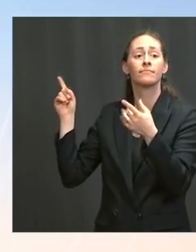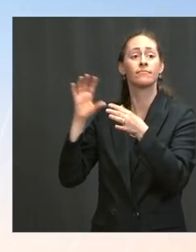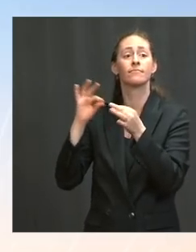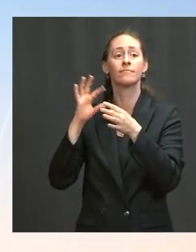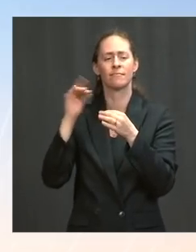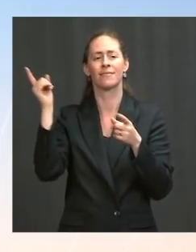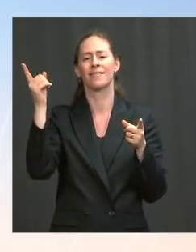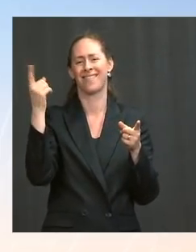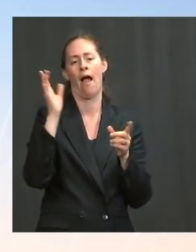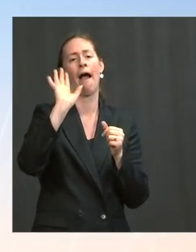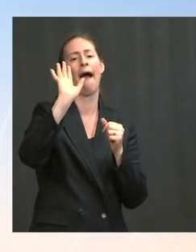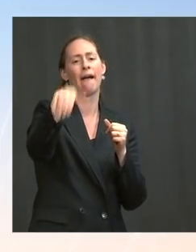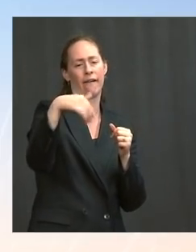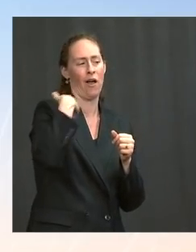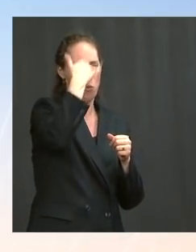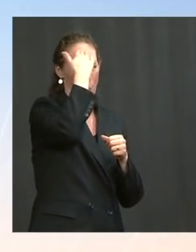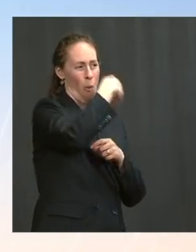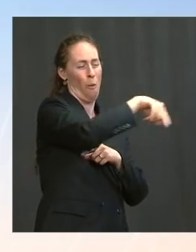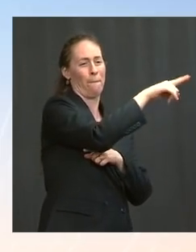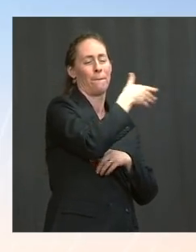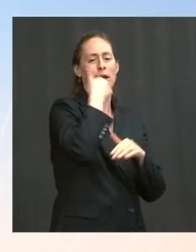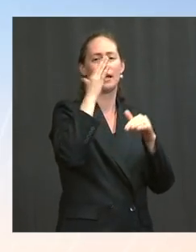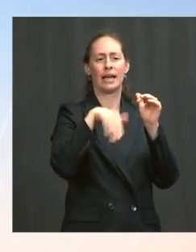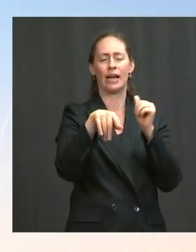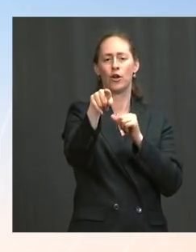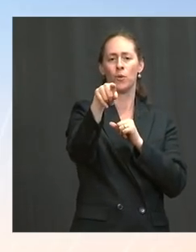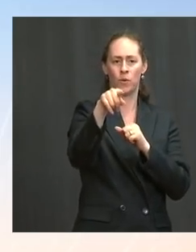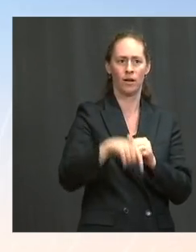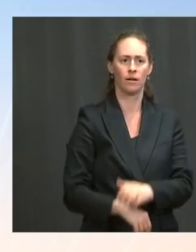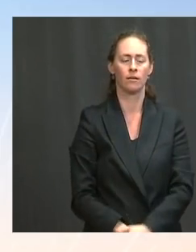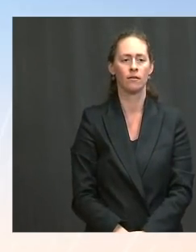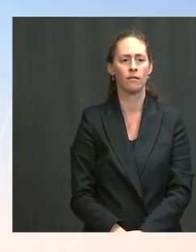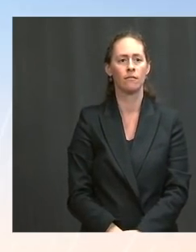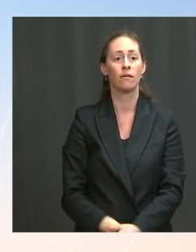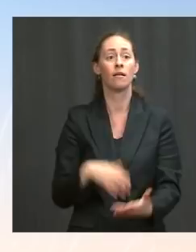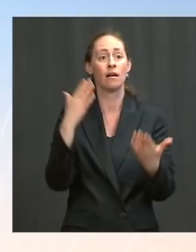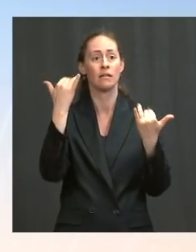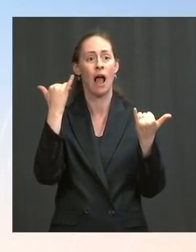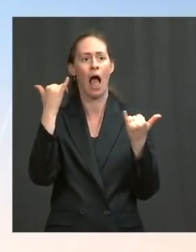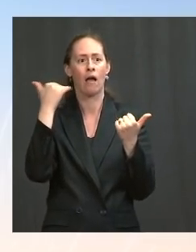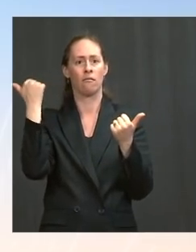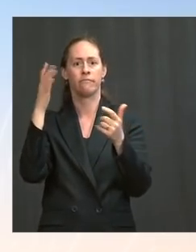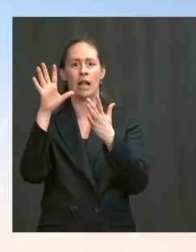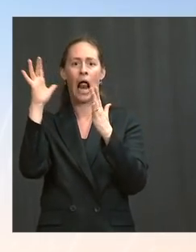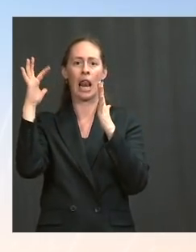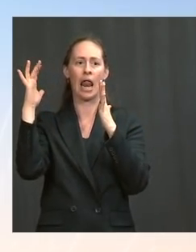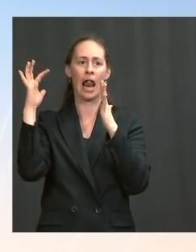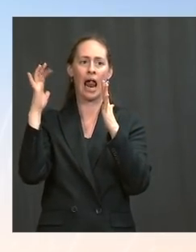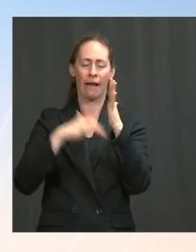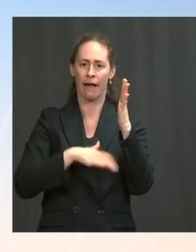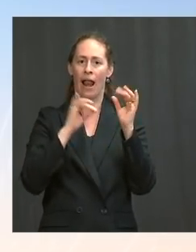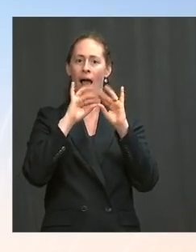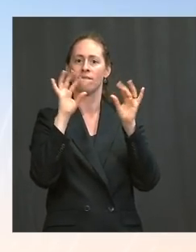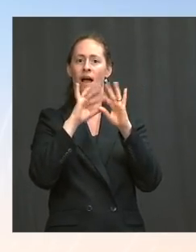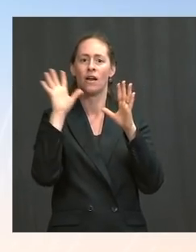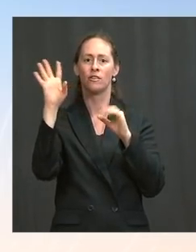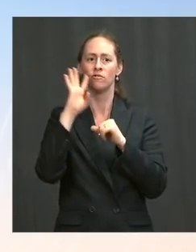So, how does a situation like this arise, where he has to issue a statement, a lengthy one, clarifying himself, and you all have to reassure people on Capitol Hill?